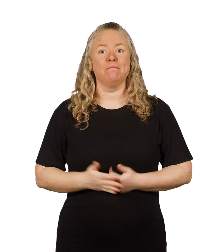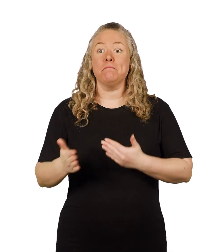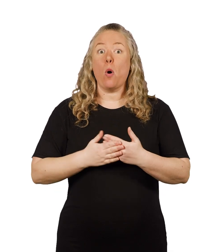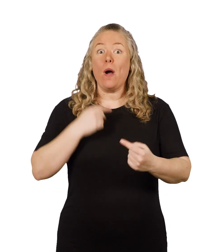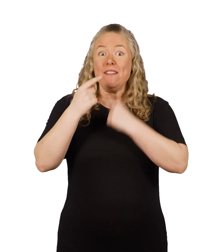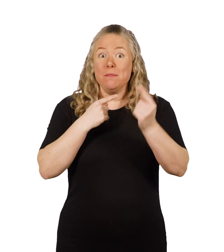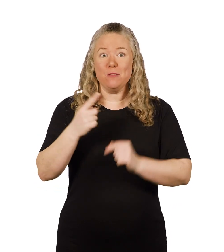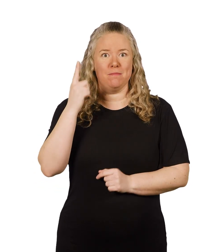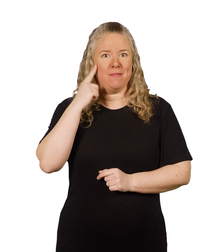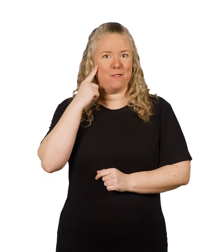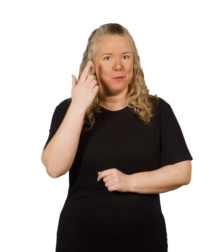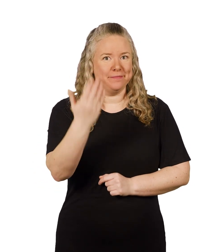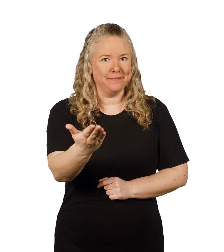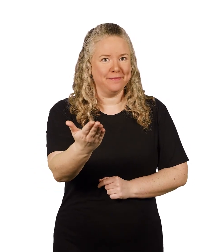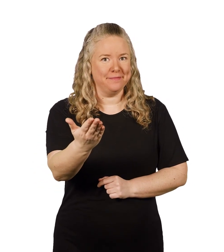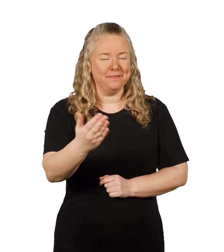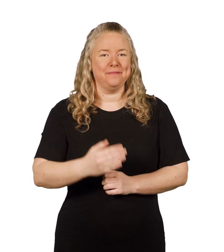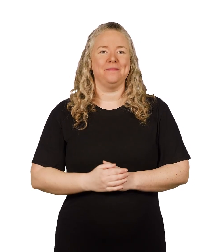Find out more at: